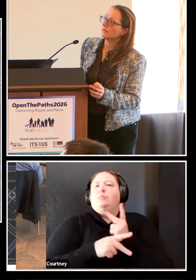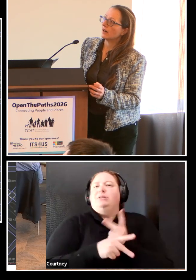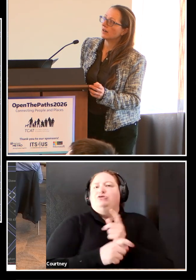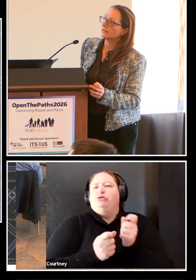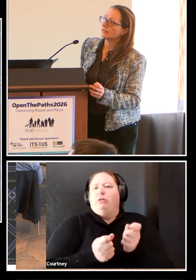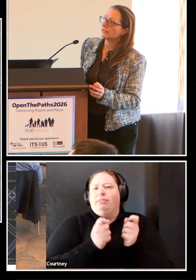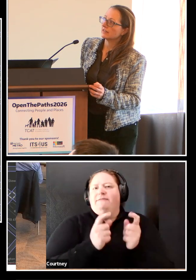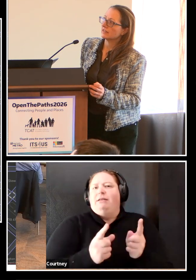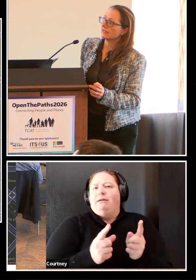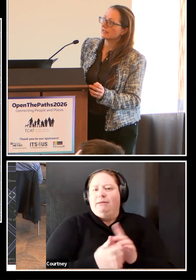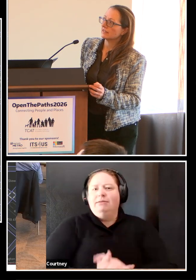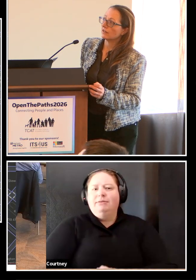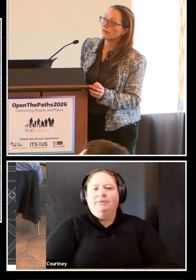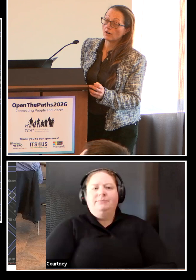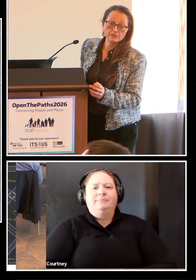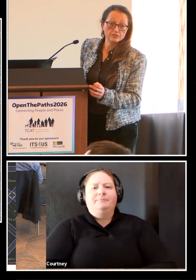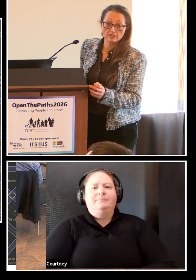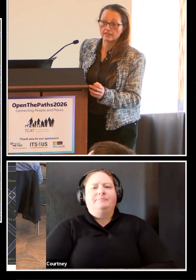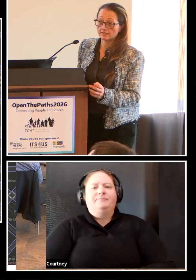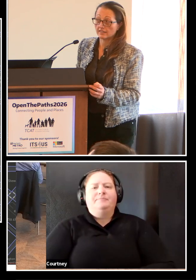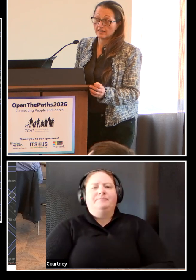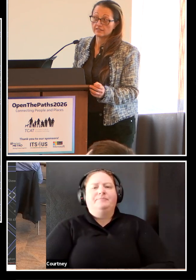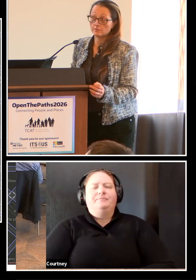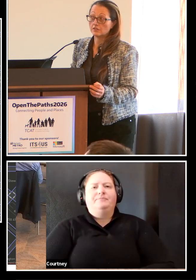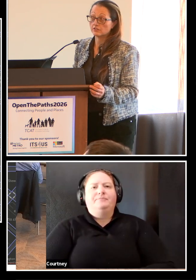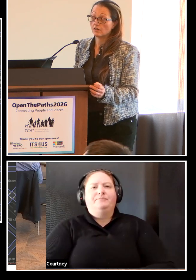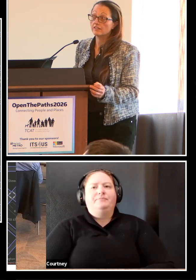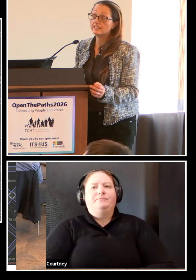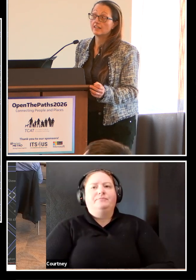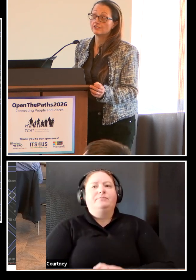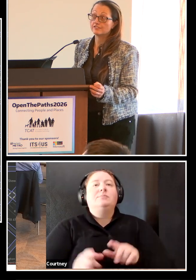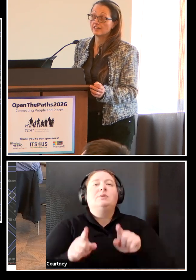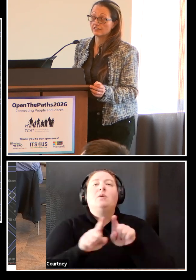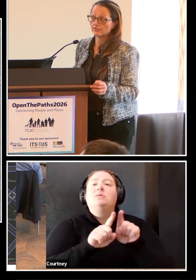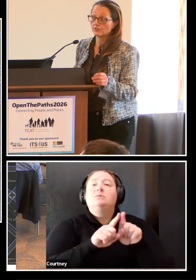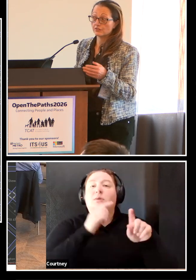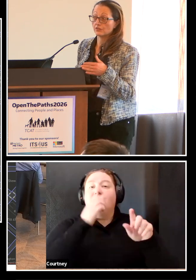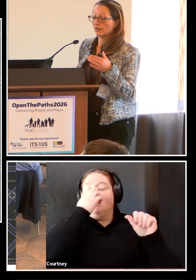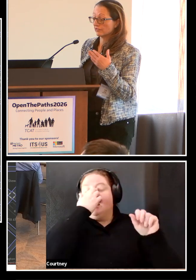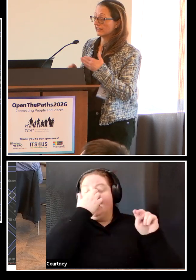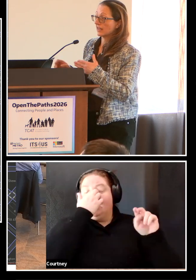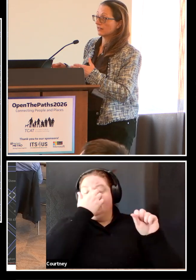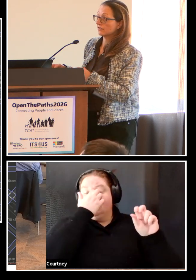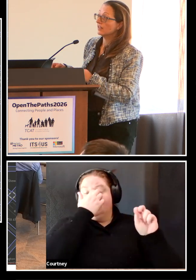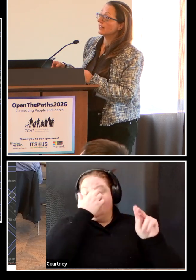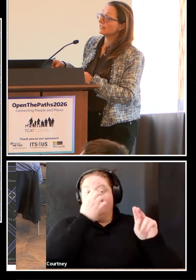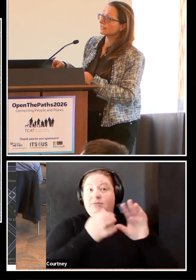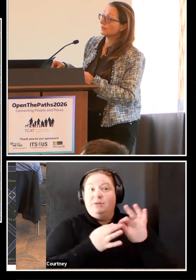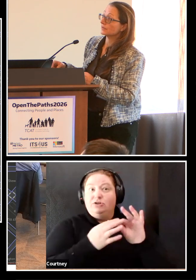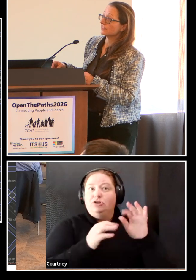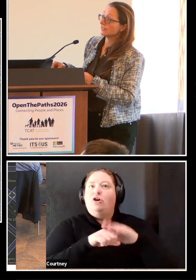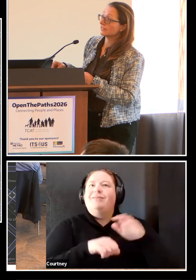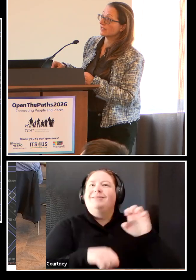um on the also like like Anson mentioned on the edge device. So so right now this computation is